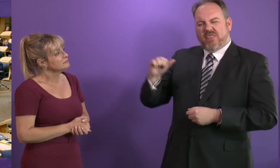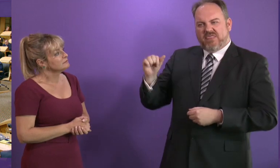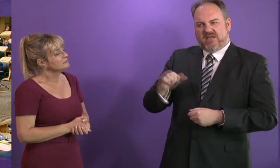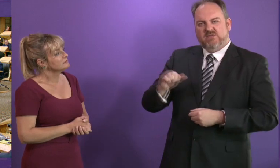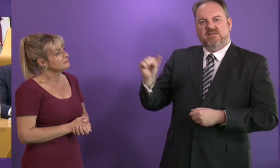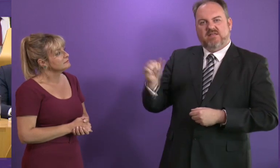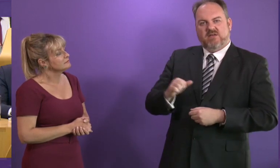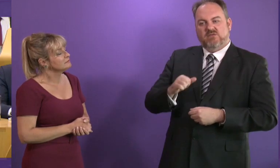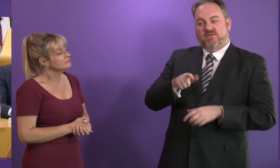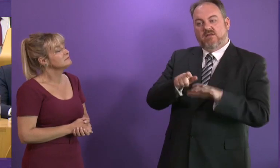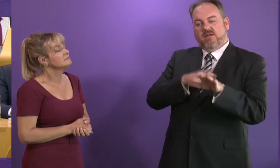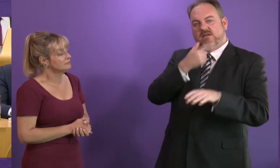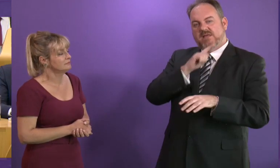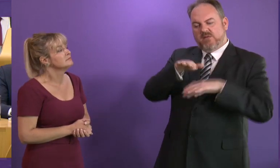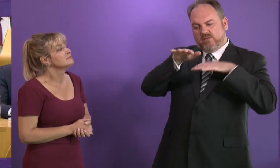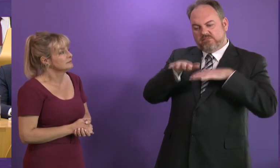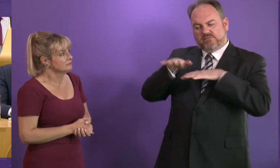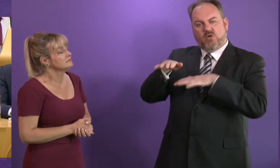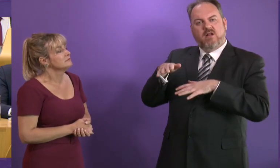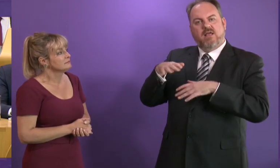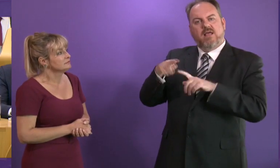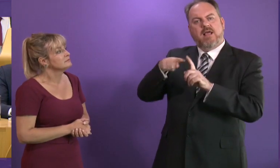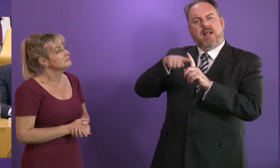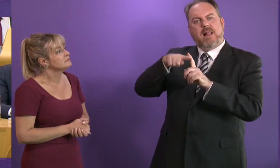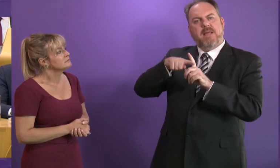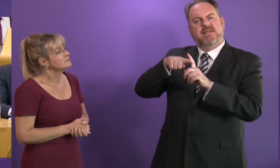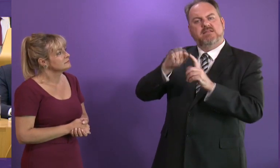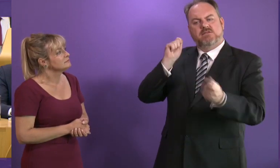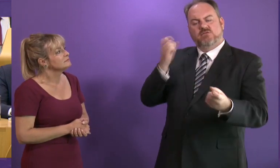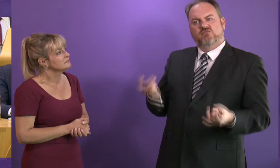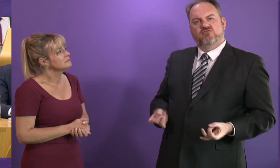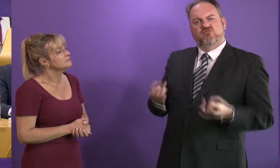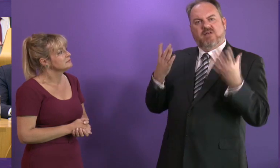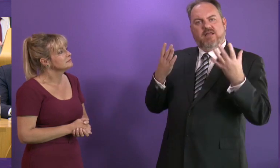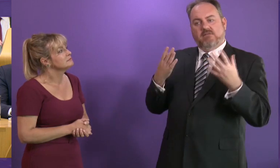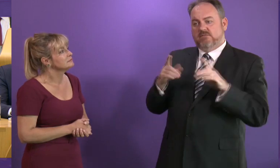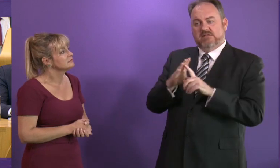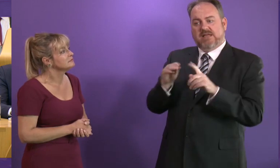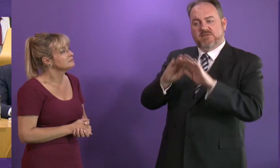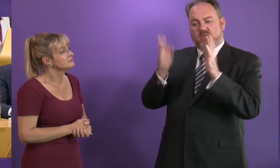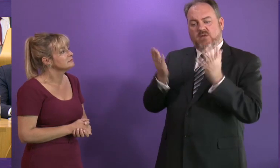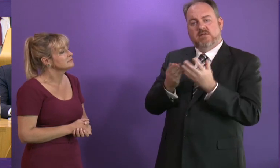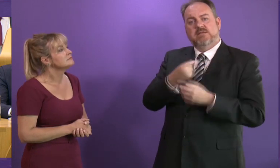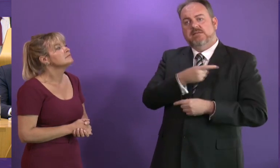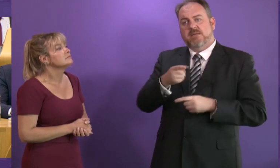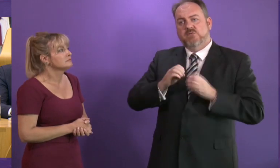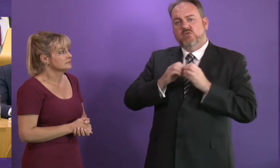climate strike, but many college students are concerned that, if they take part, they will lose their lifeline bursaries due to strict attendance requirements. The National